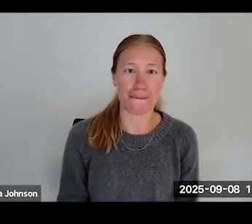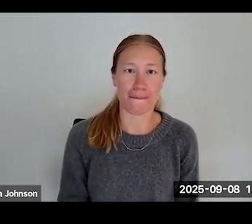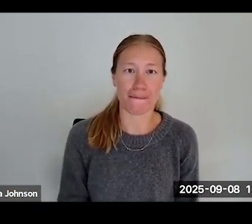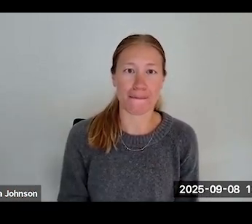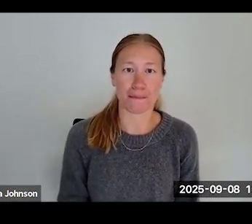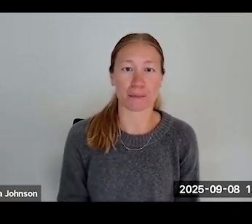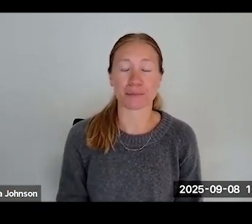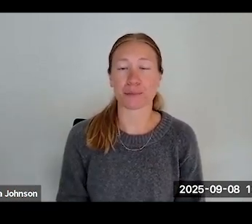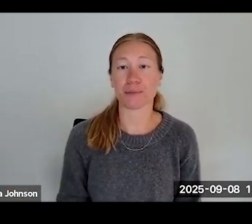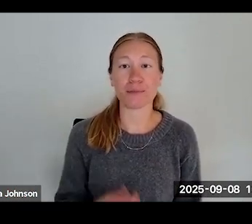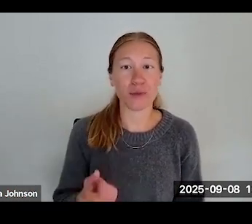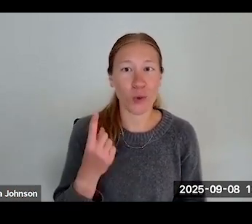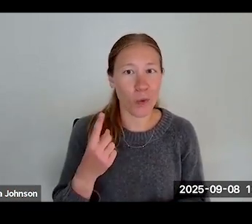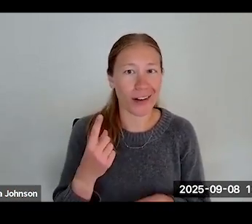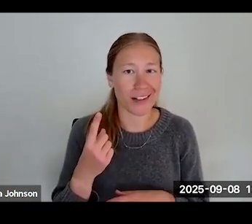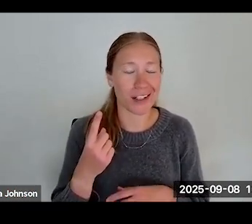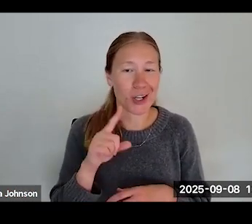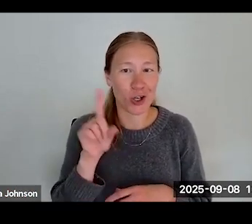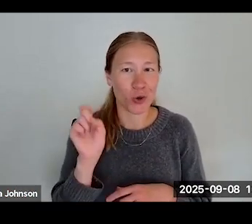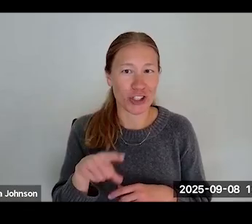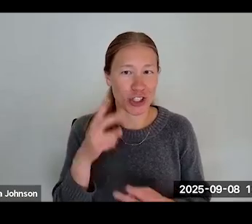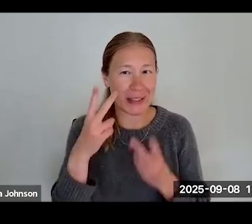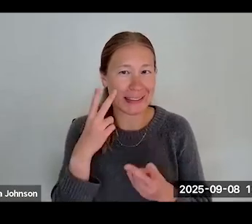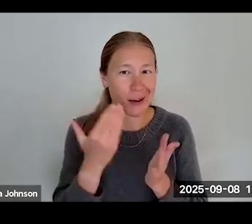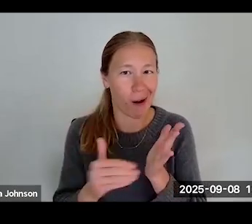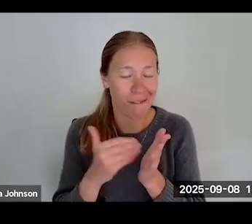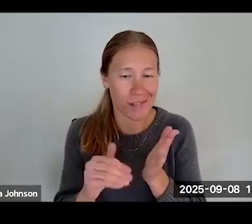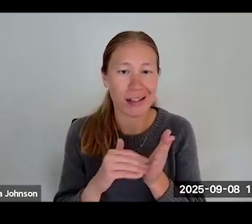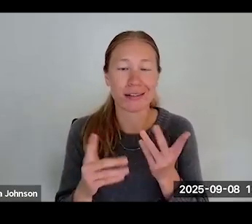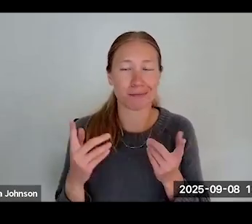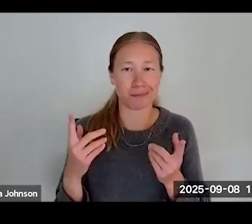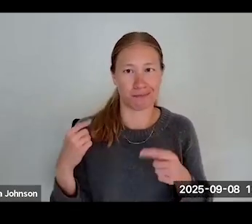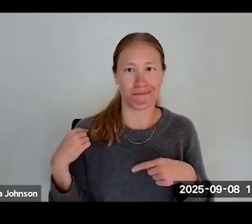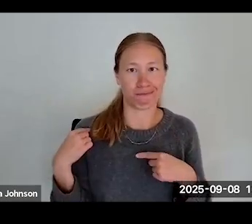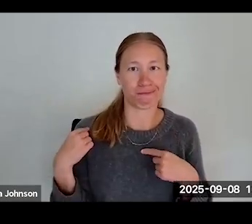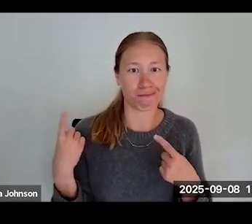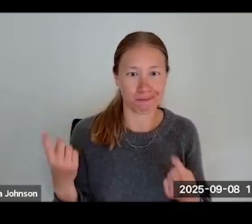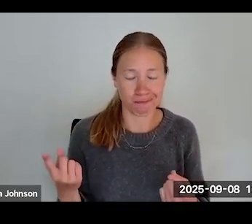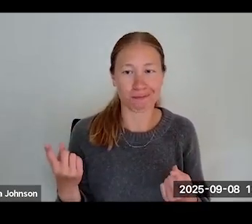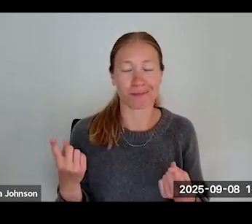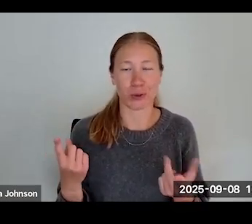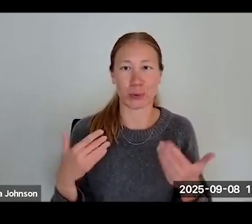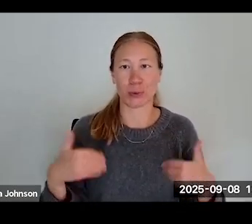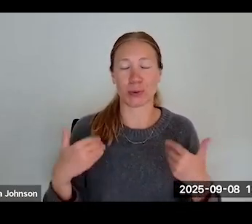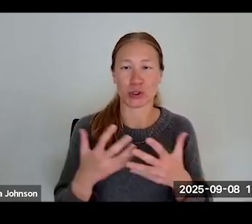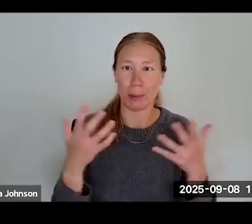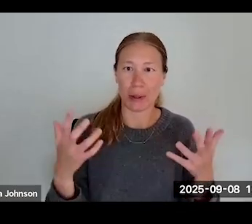So one question we've received a fair bit given the the vast breadth of the new regulations